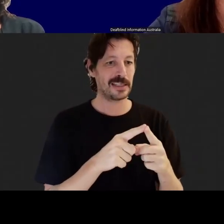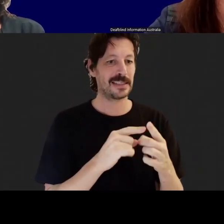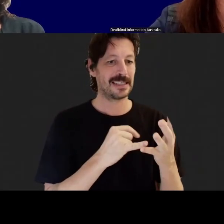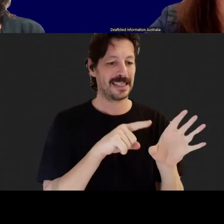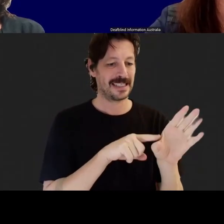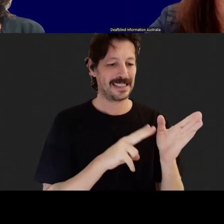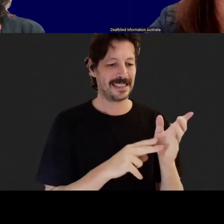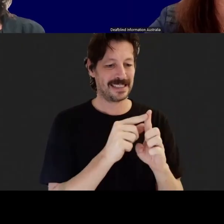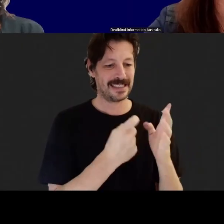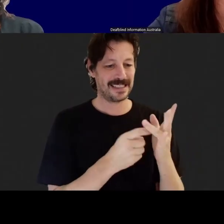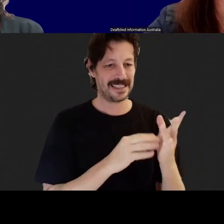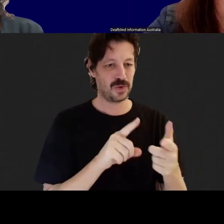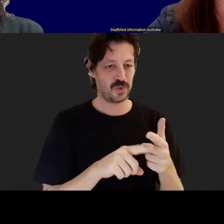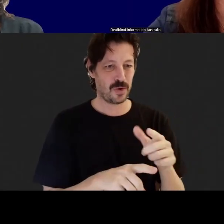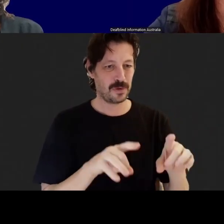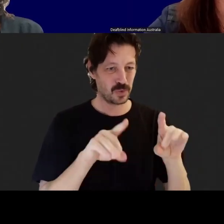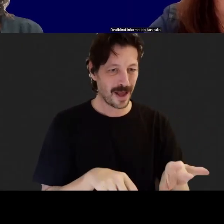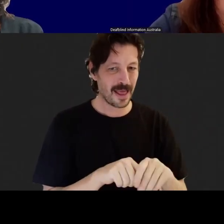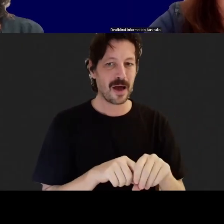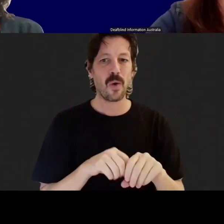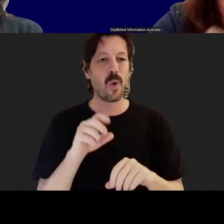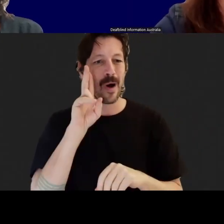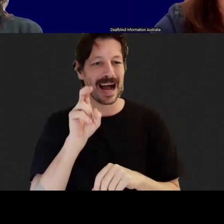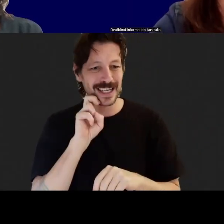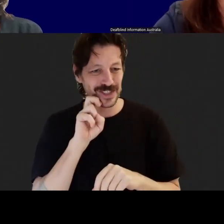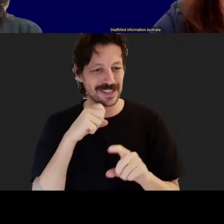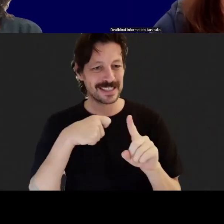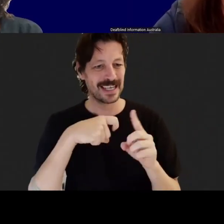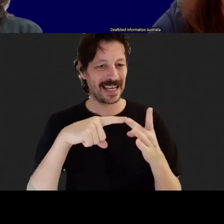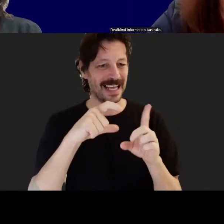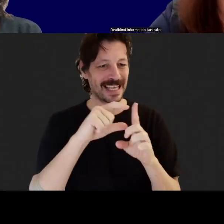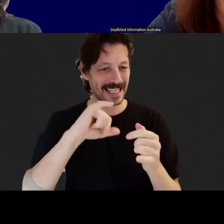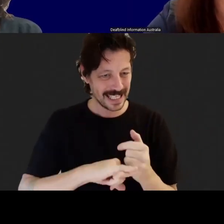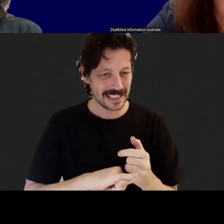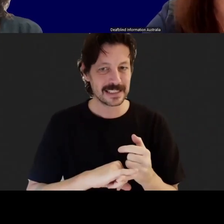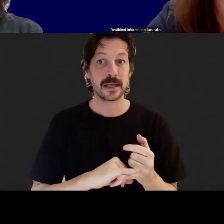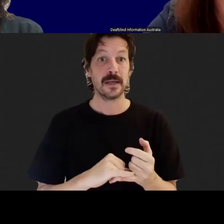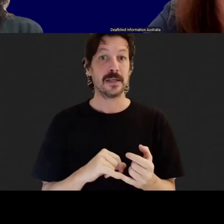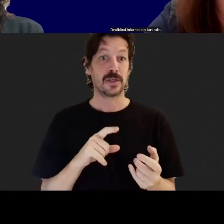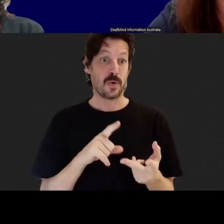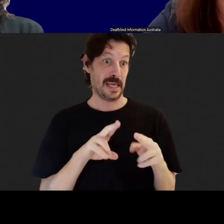if you're particular person has a diagnosis, there’s a group you can link in with them and